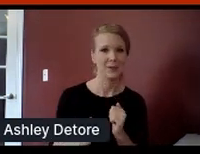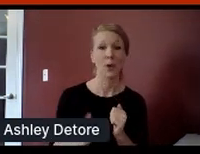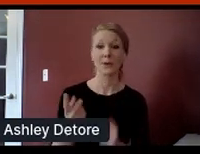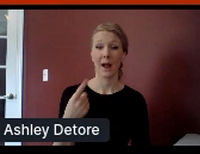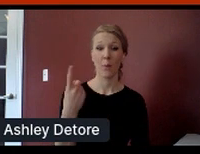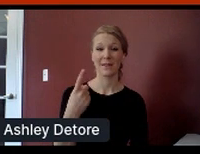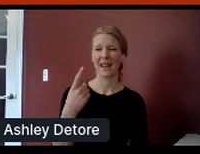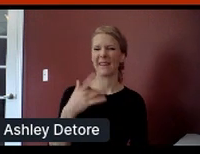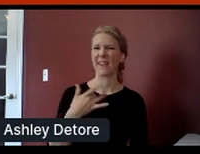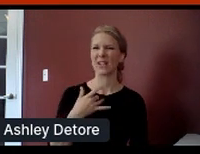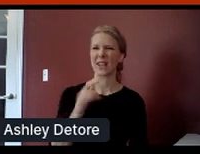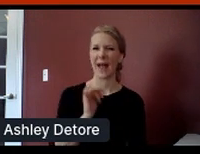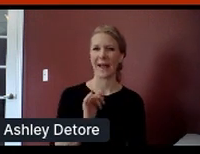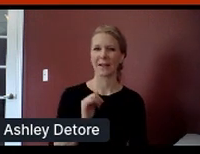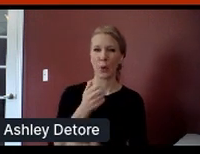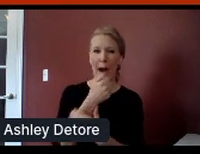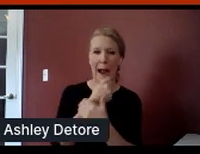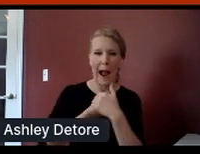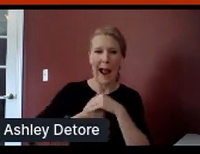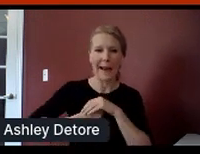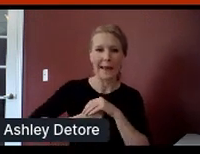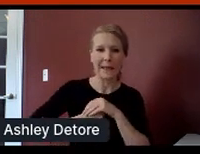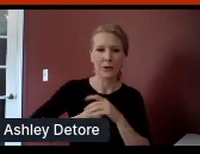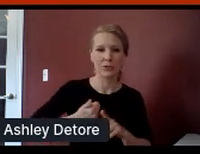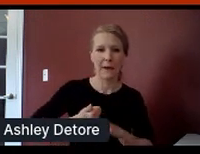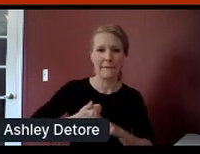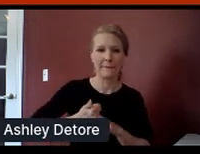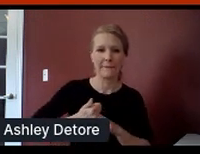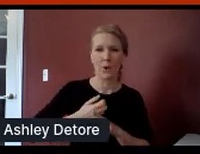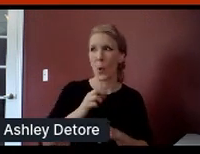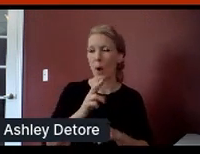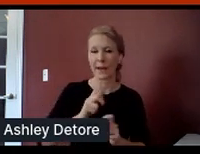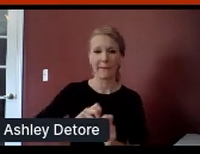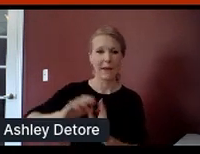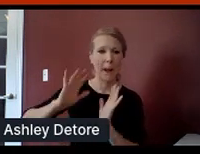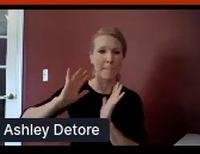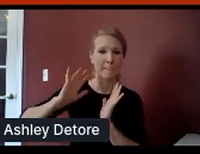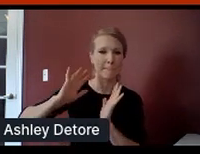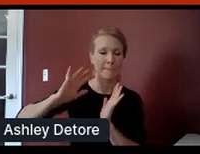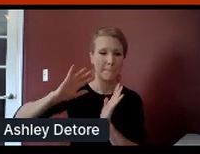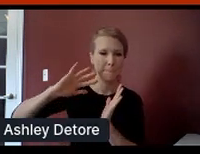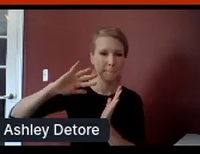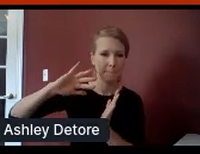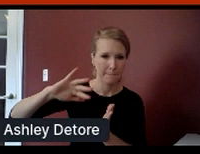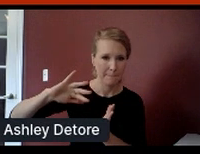Exactly, like you're giving up, like you're never